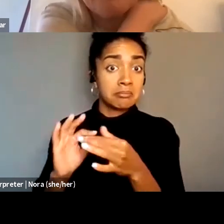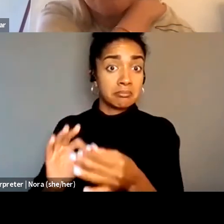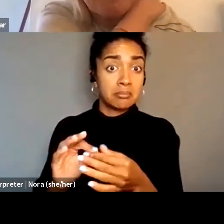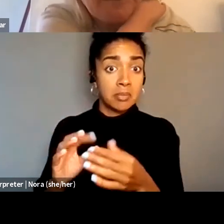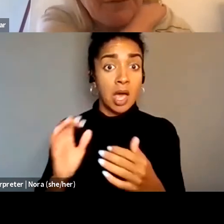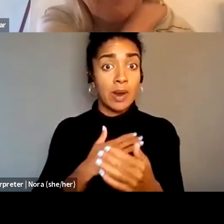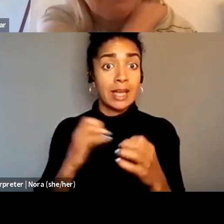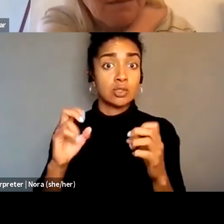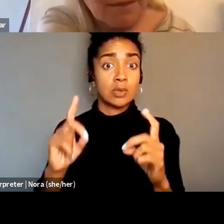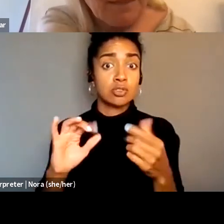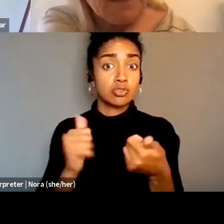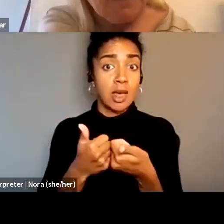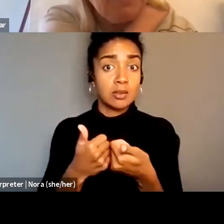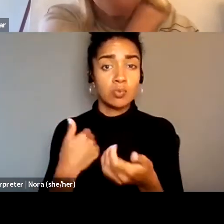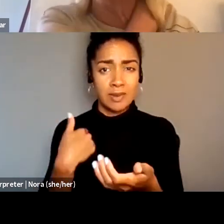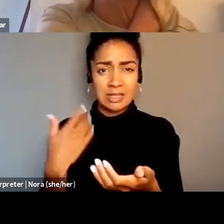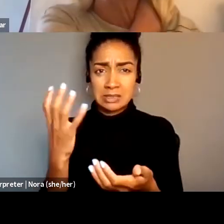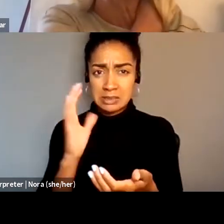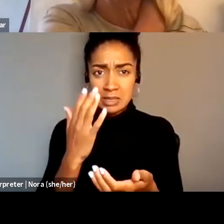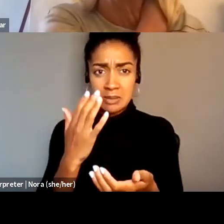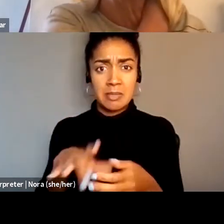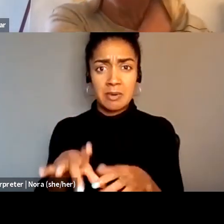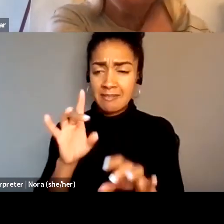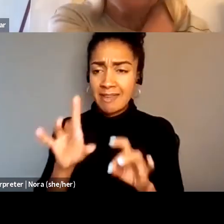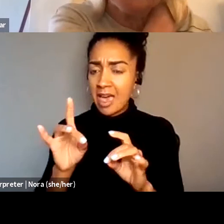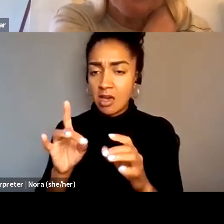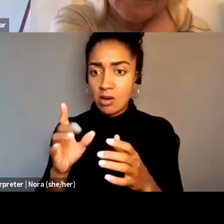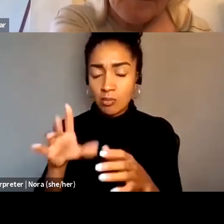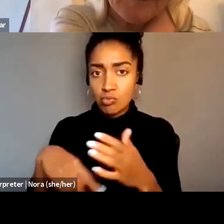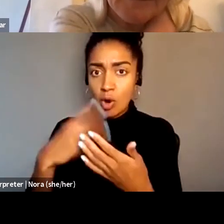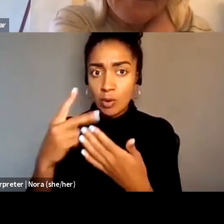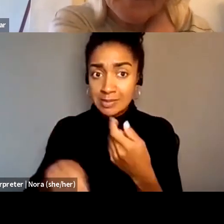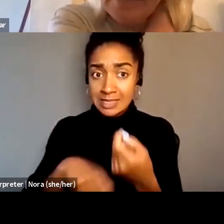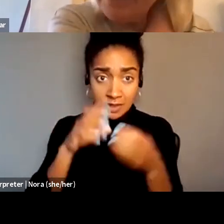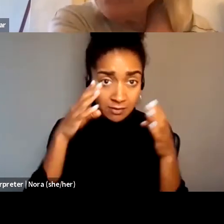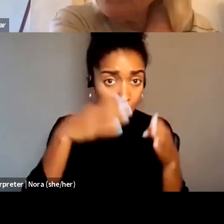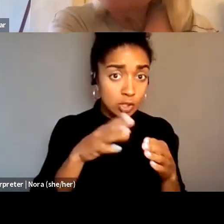programs specifically, targeted on girls with disabilities. As donors,